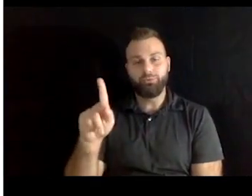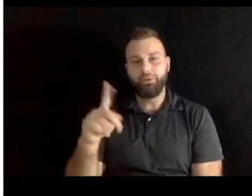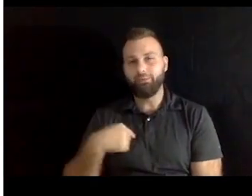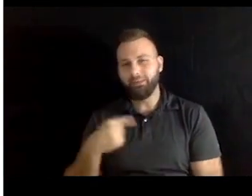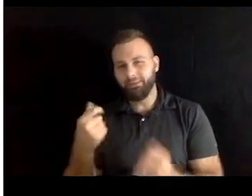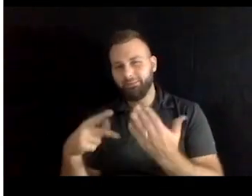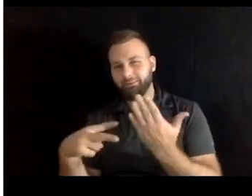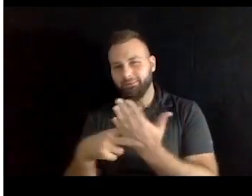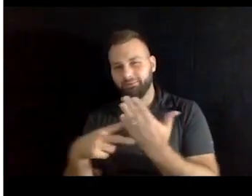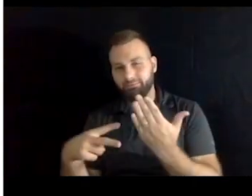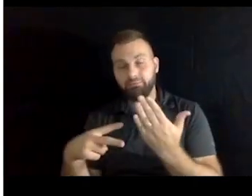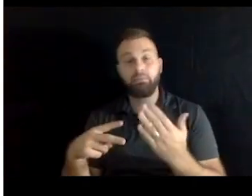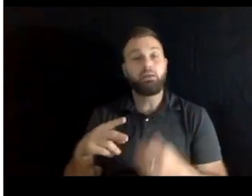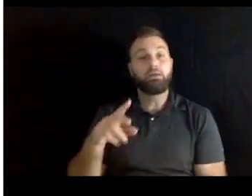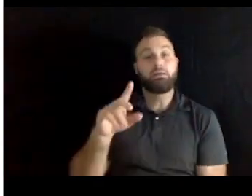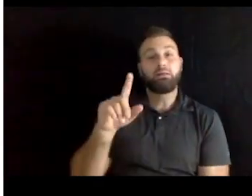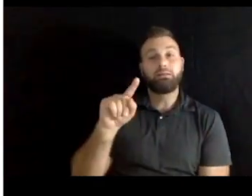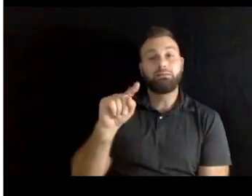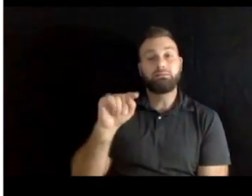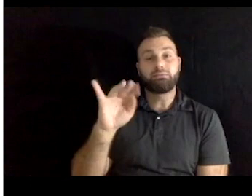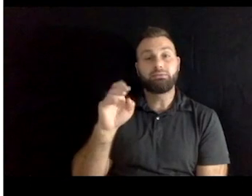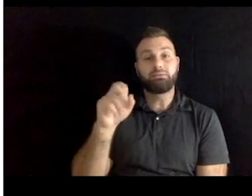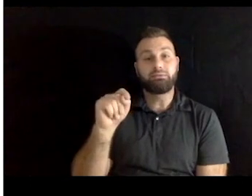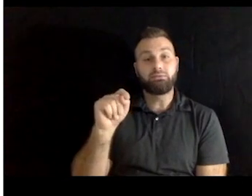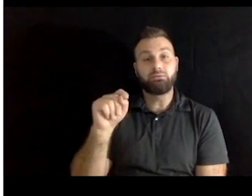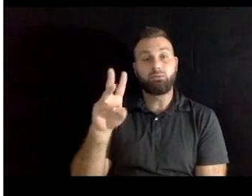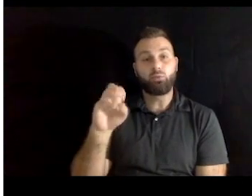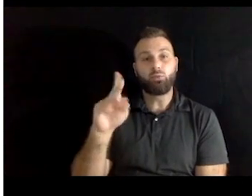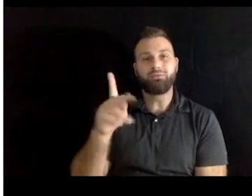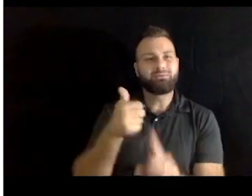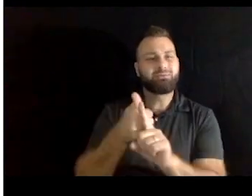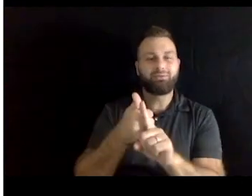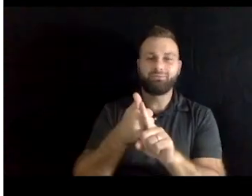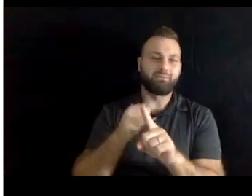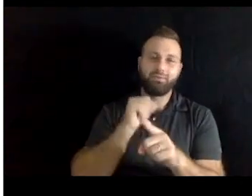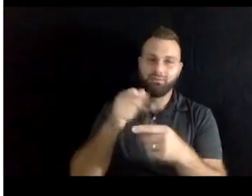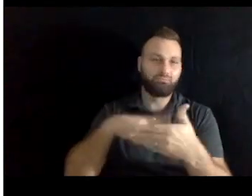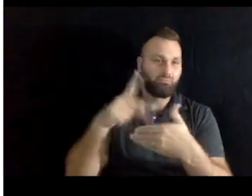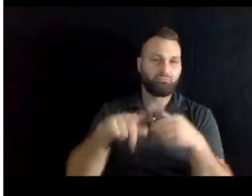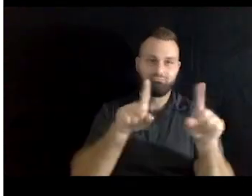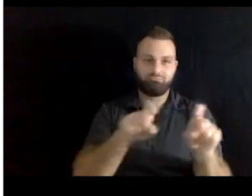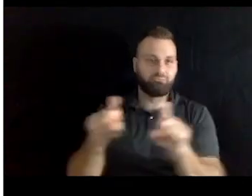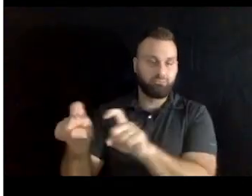bit ticket to work was not a demonstration. It was actually rolled out in 2002 to